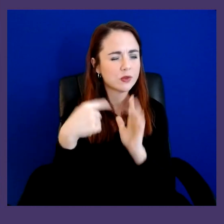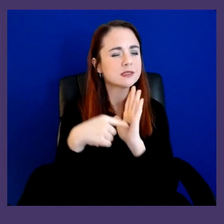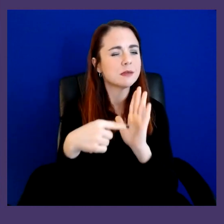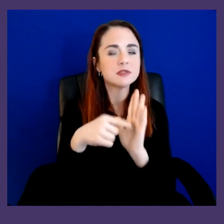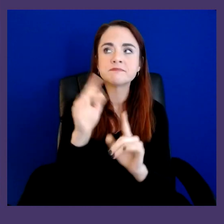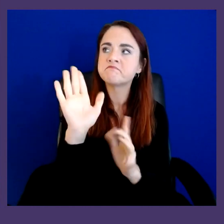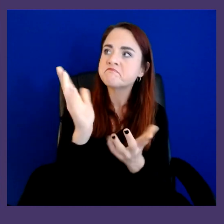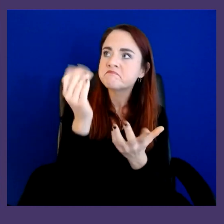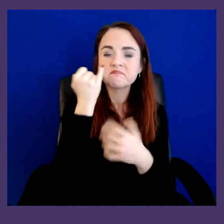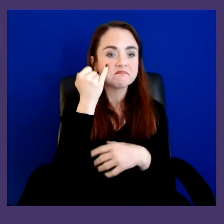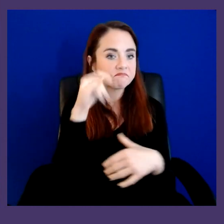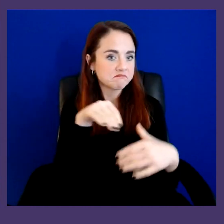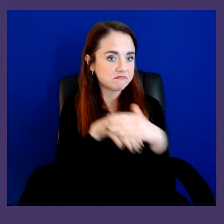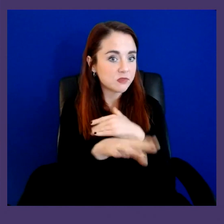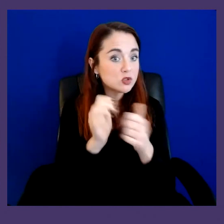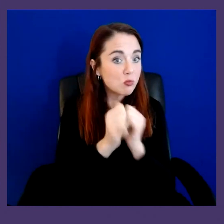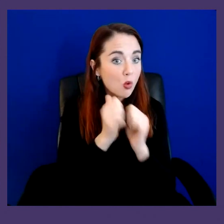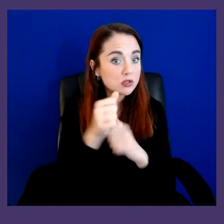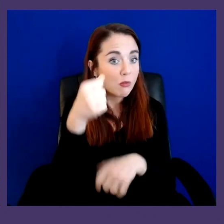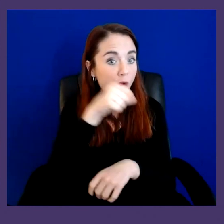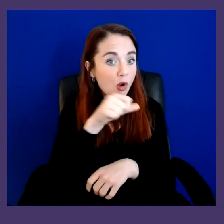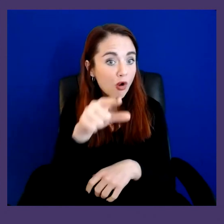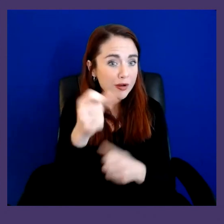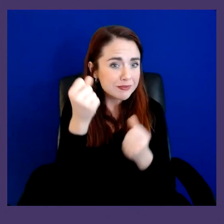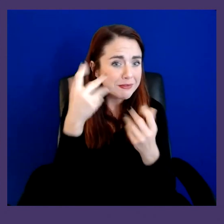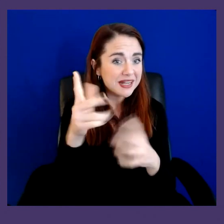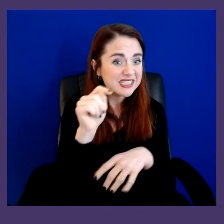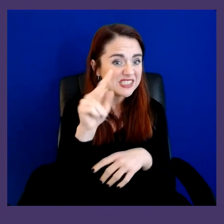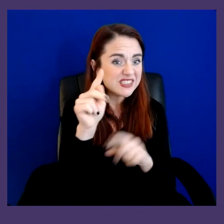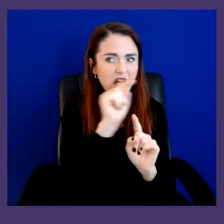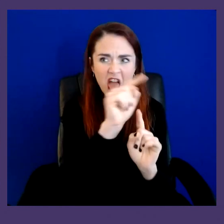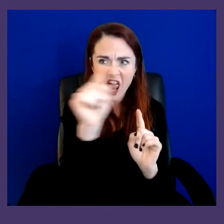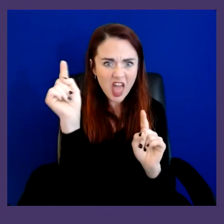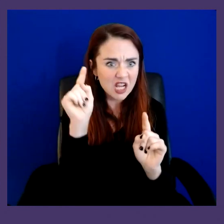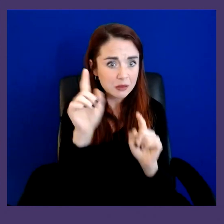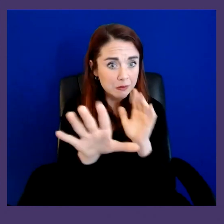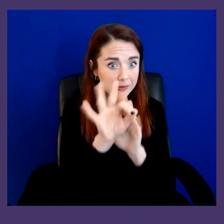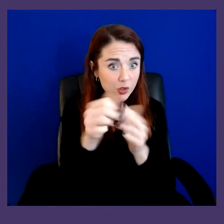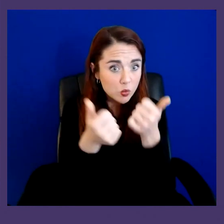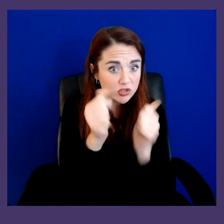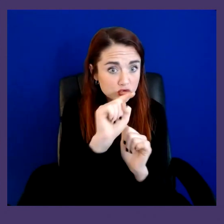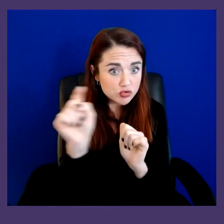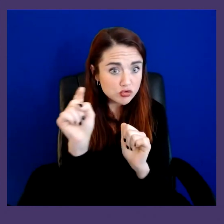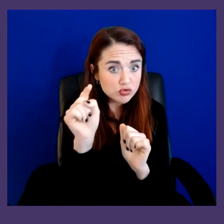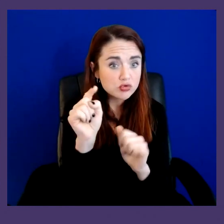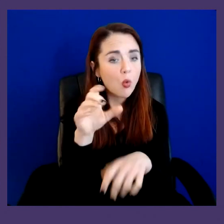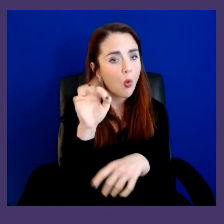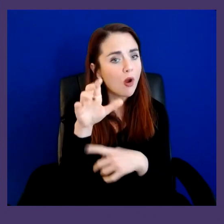a sports bar and there were lots of TVs to choose from, you would have an AuraCast stream coming from